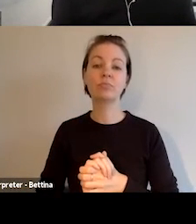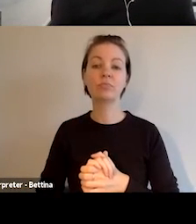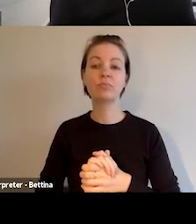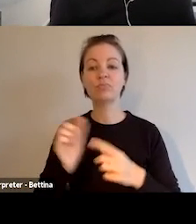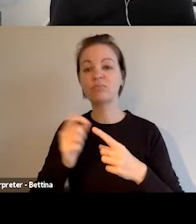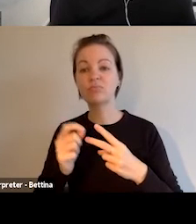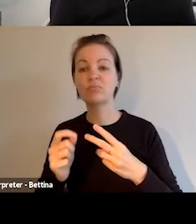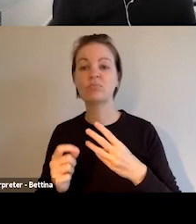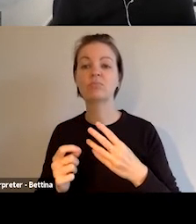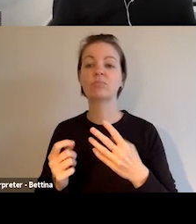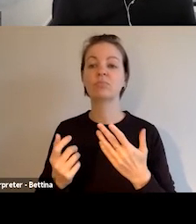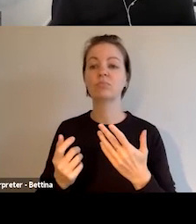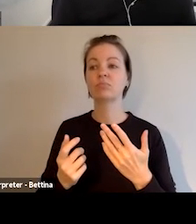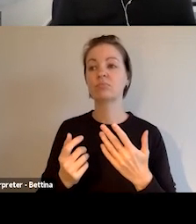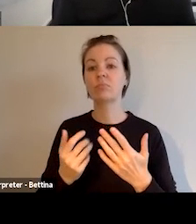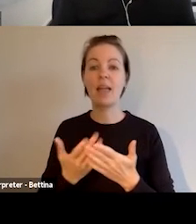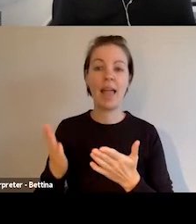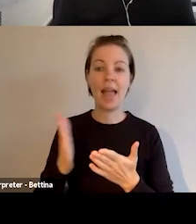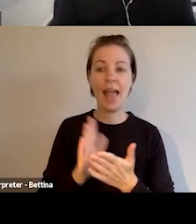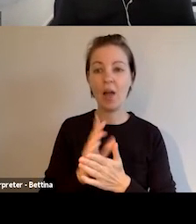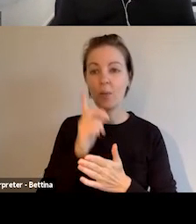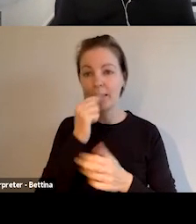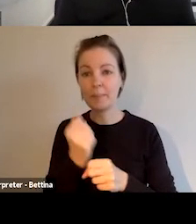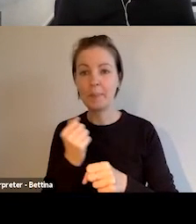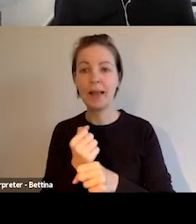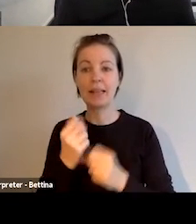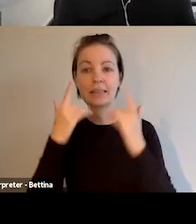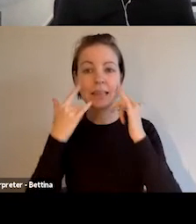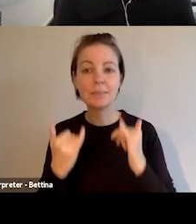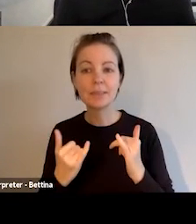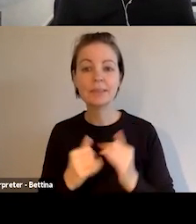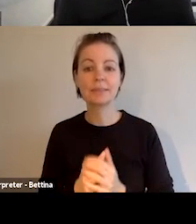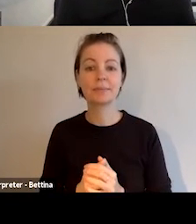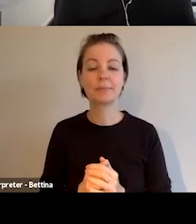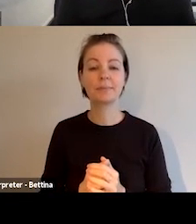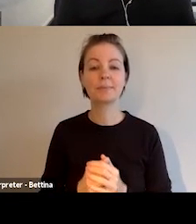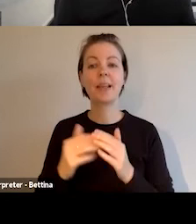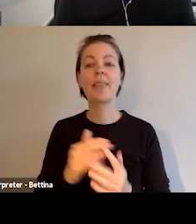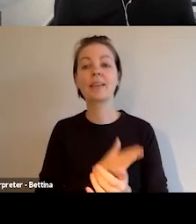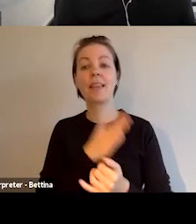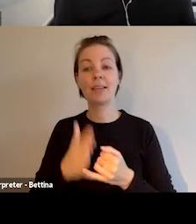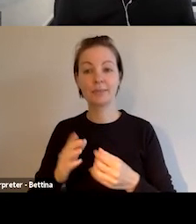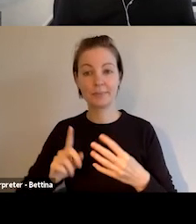things that I would run around how this all fits together into an assessment framework for last but not least, there are the students on independent